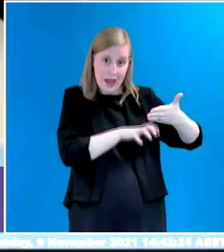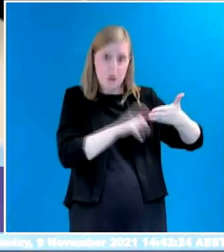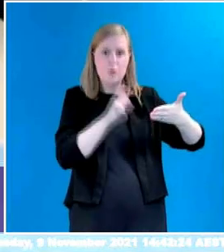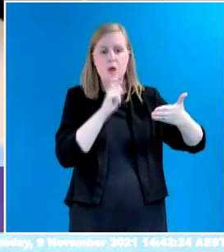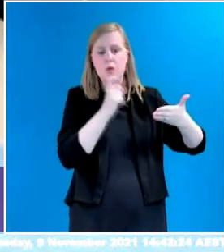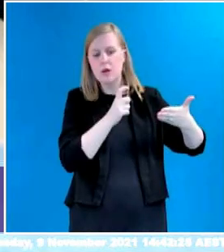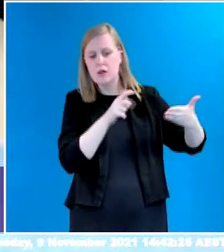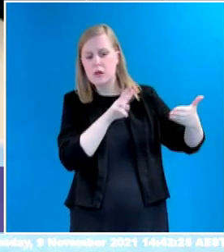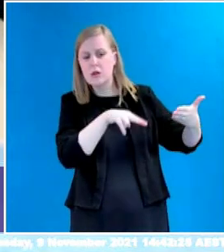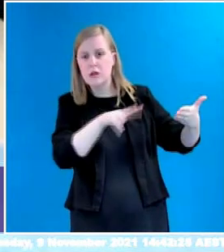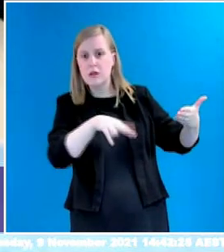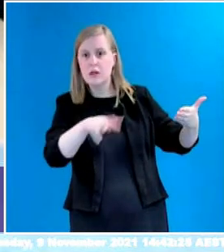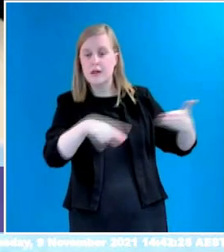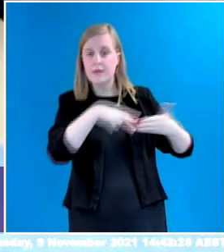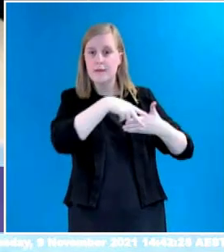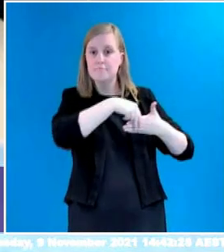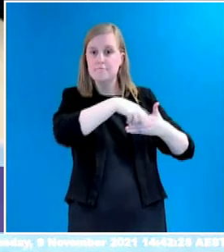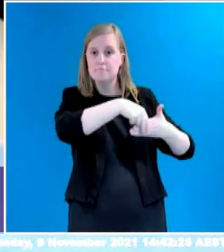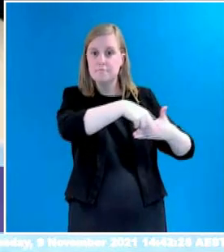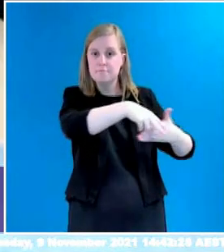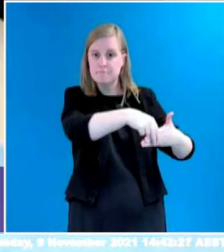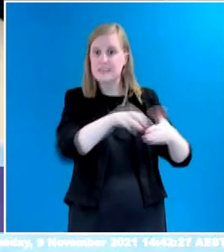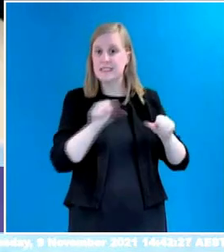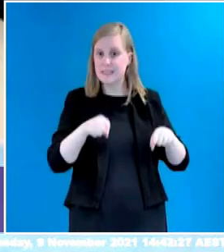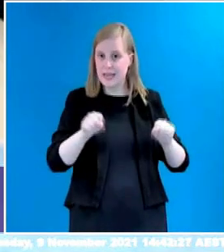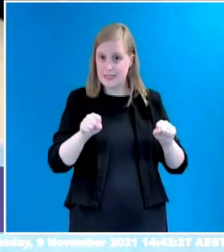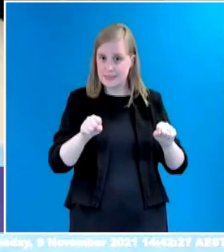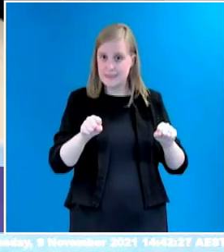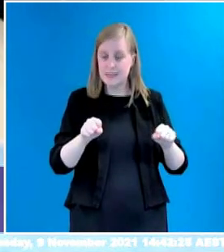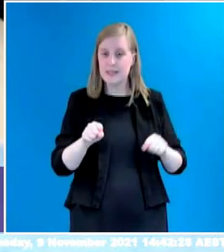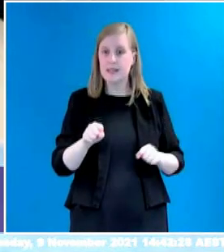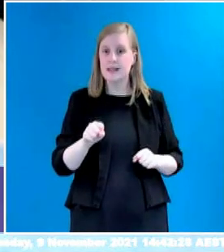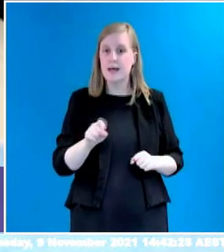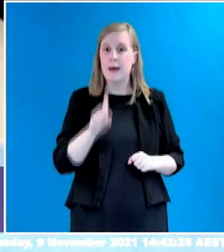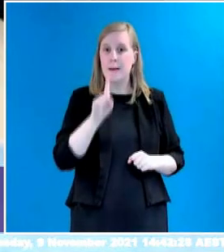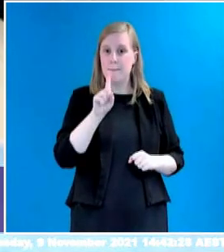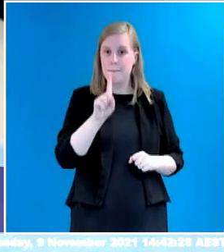assess what we think of those particular views.